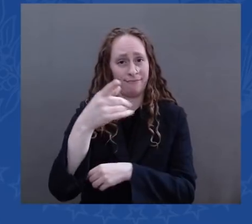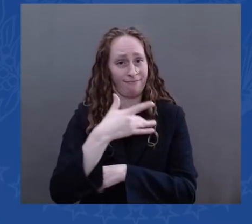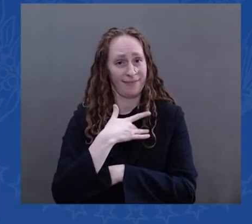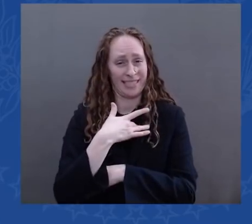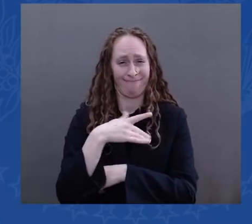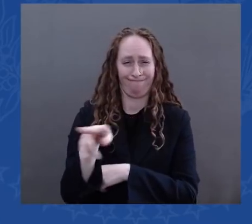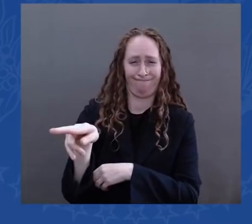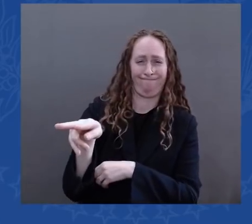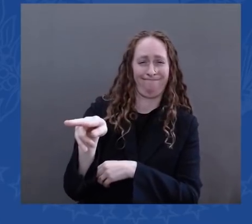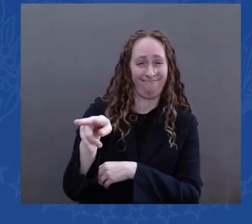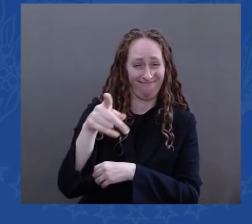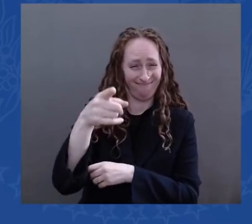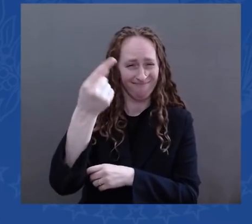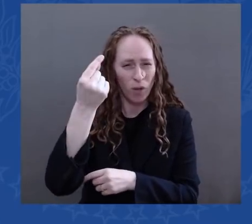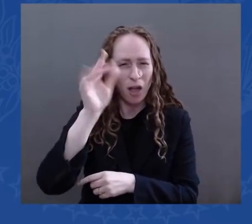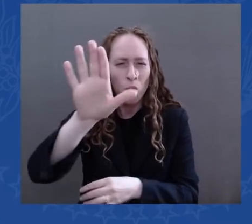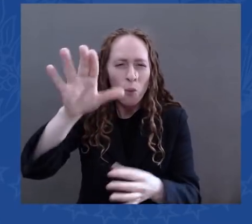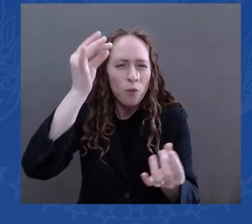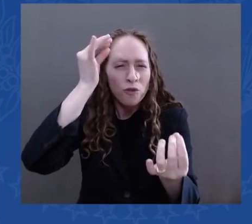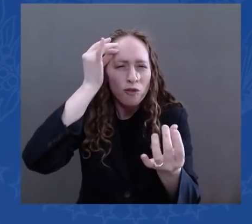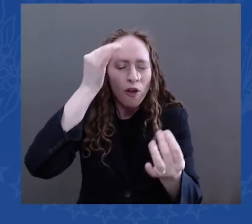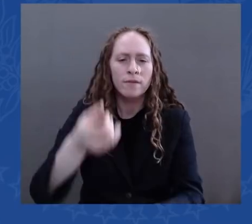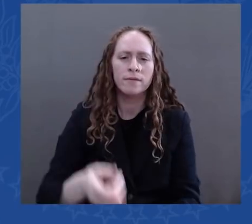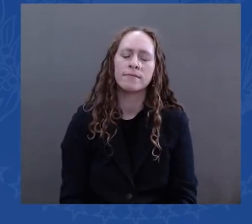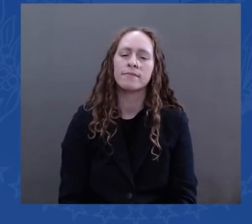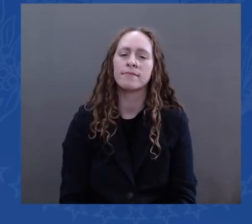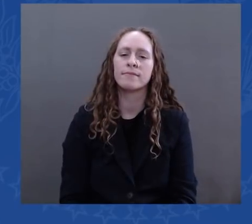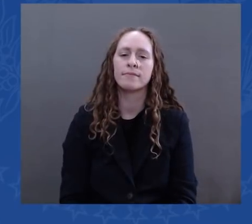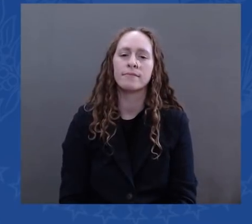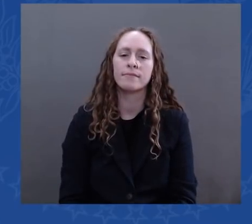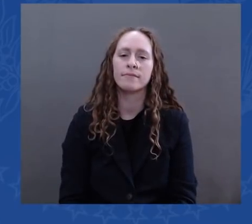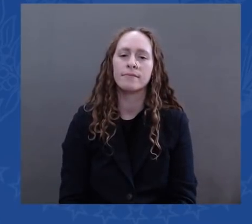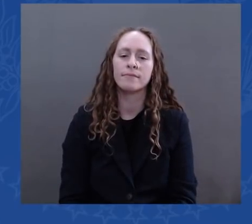ever nominated for the Supreme Court in every respect --